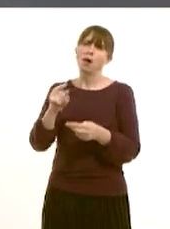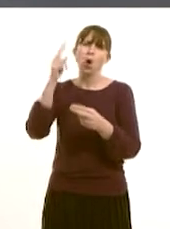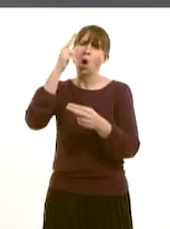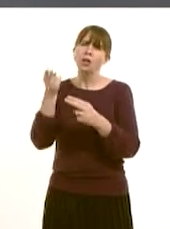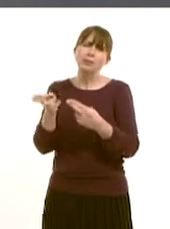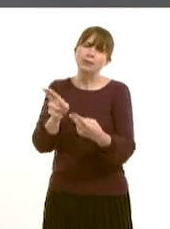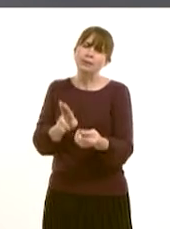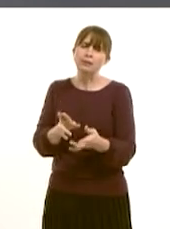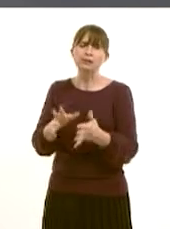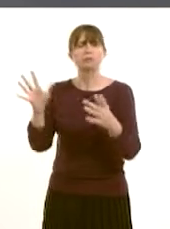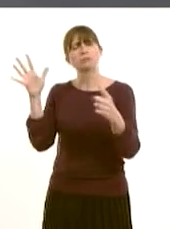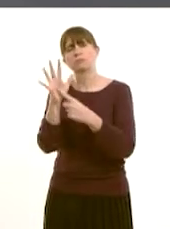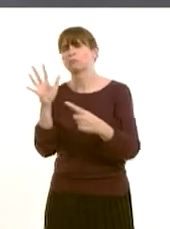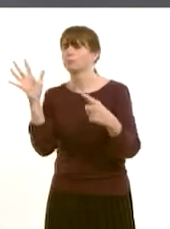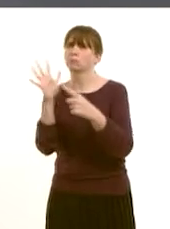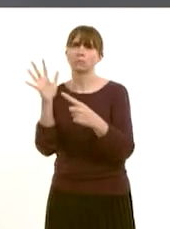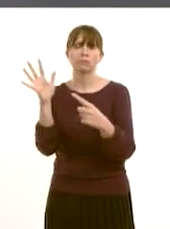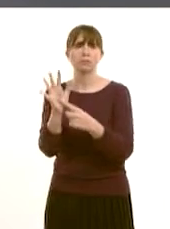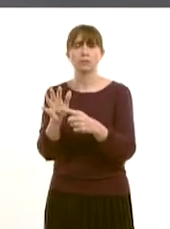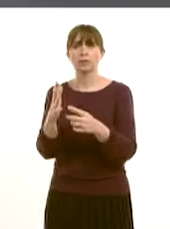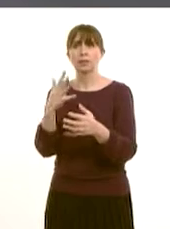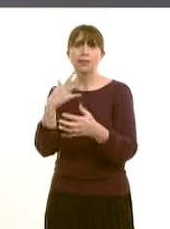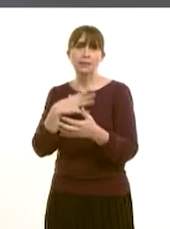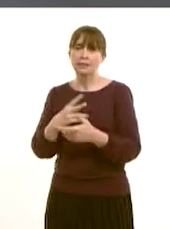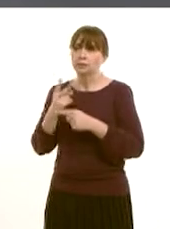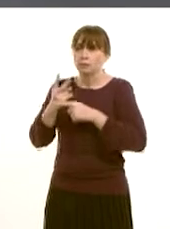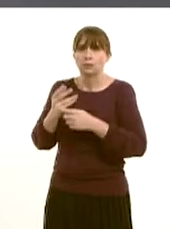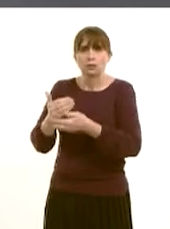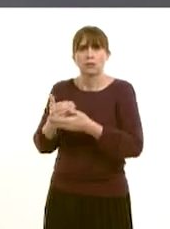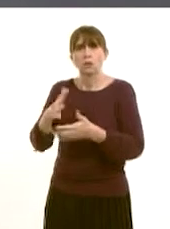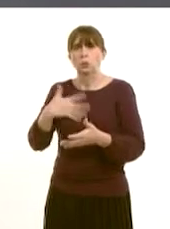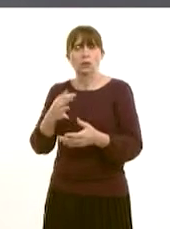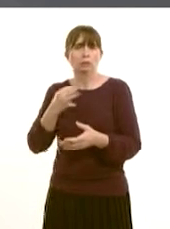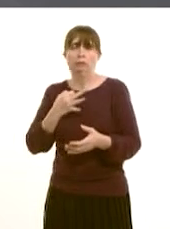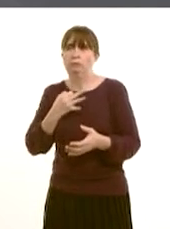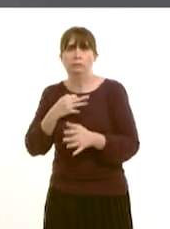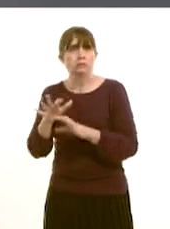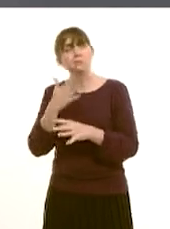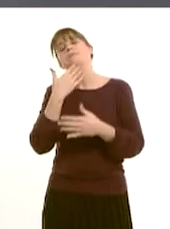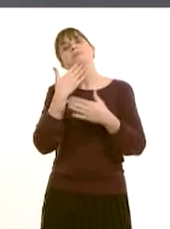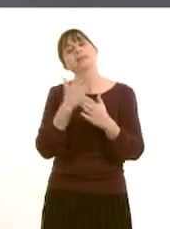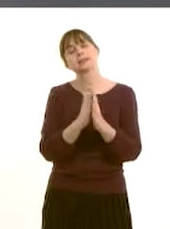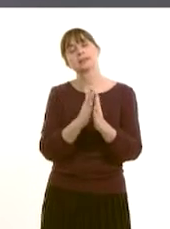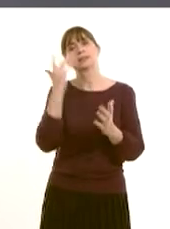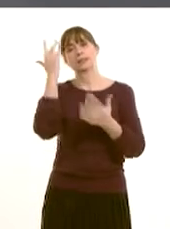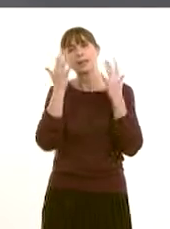as that provided by hospices must be safeguarded and not threatened, and I would urge you to reconsider that.